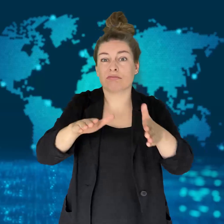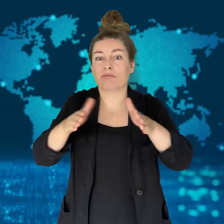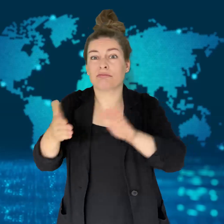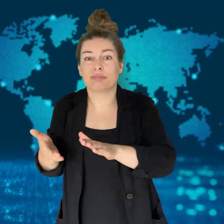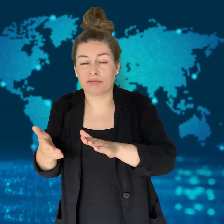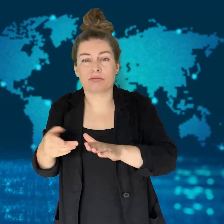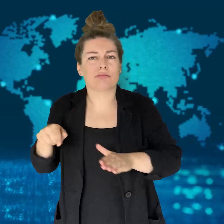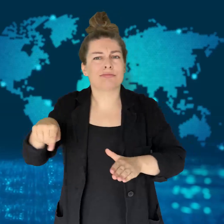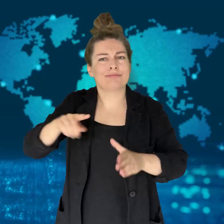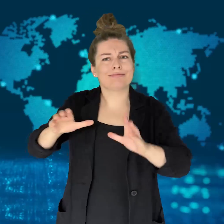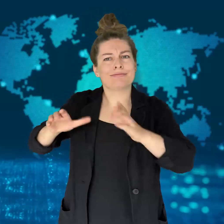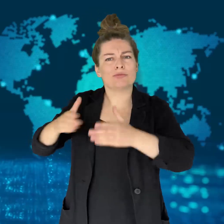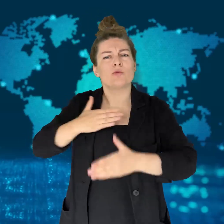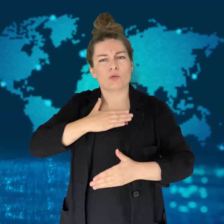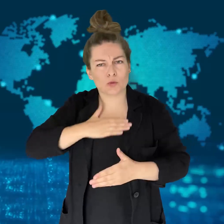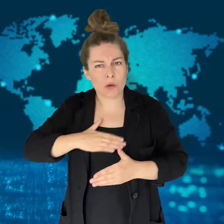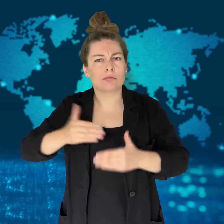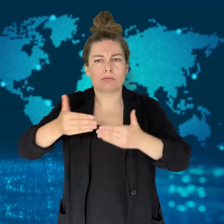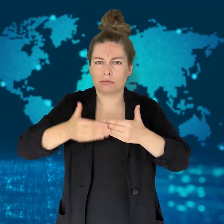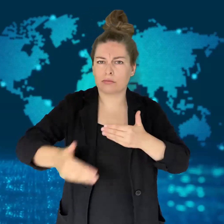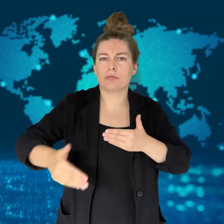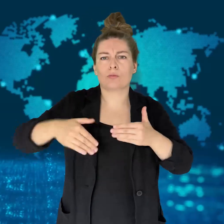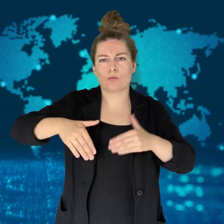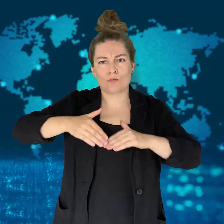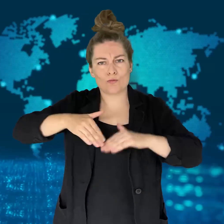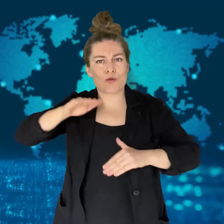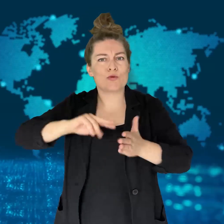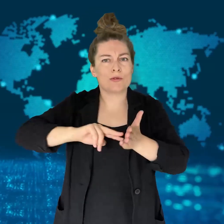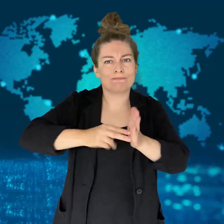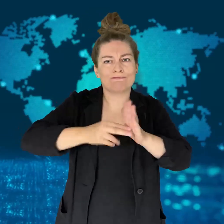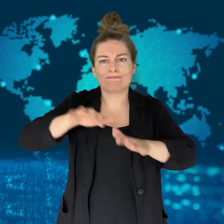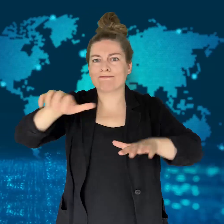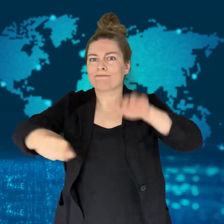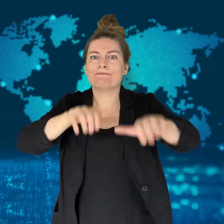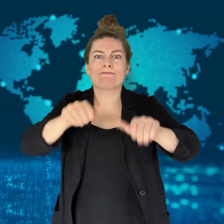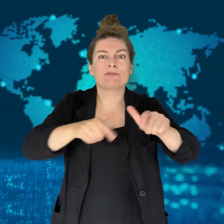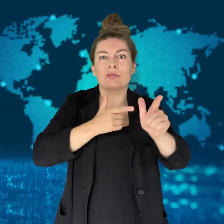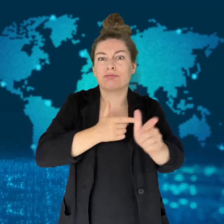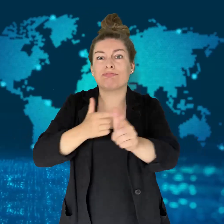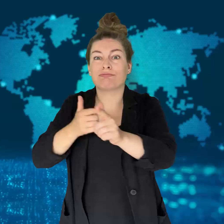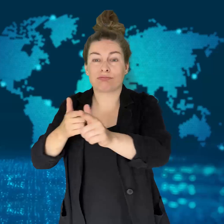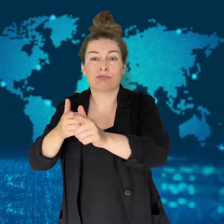Jihadists have continued to carry out attacks in Nigeria regularly.